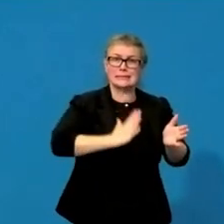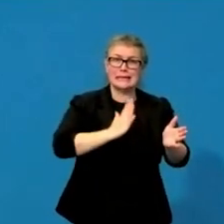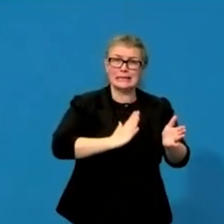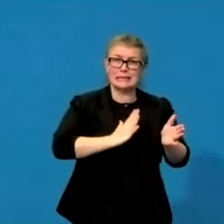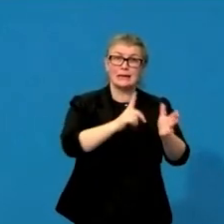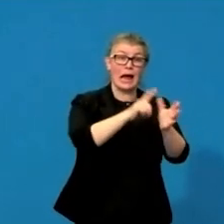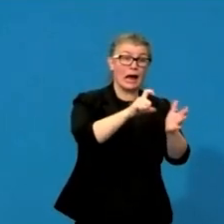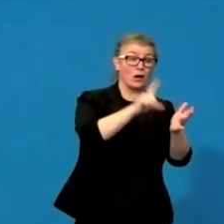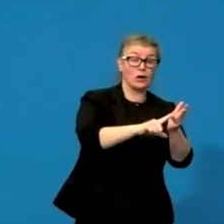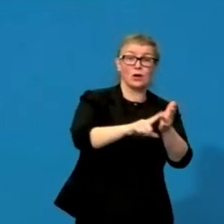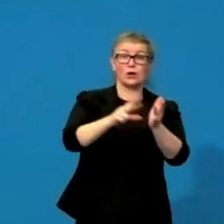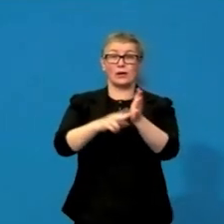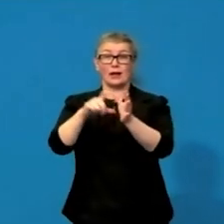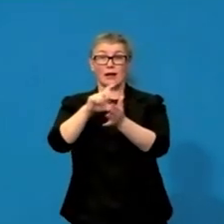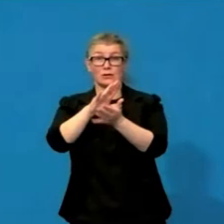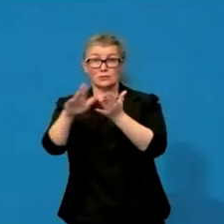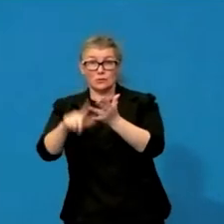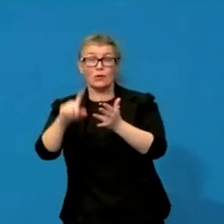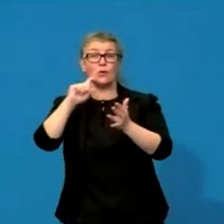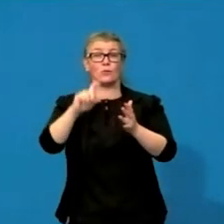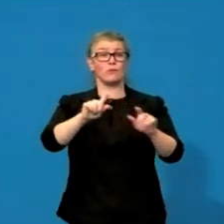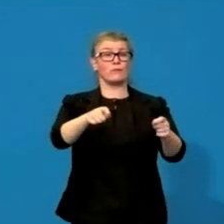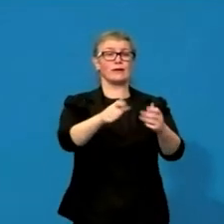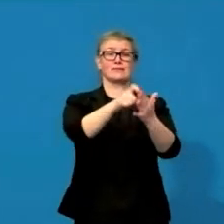provide disability support services, the Commission will hear about the positive